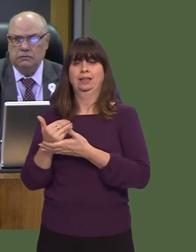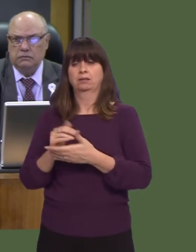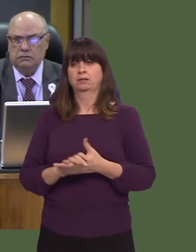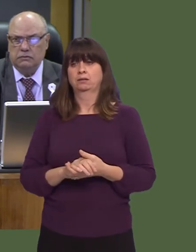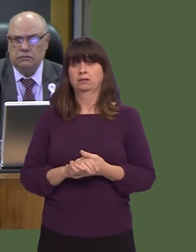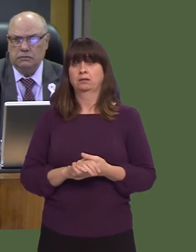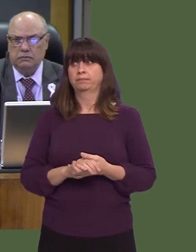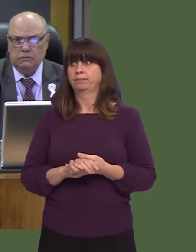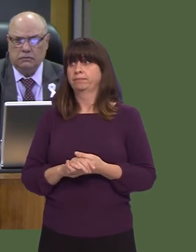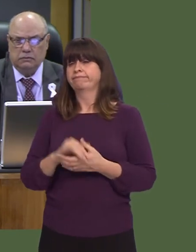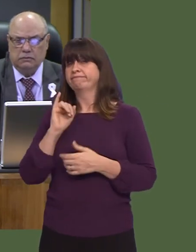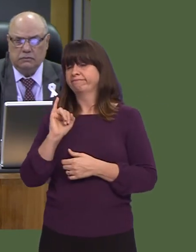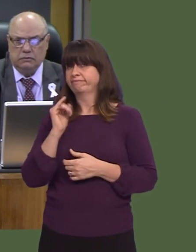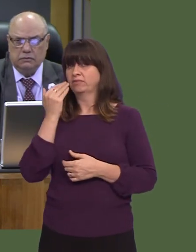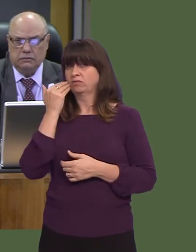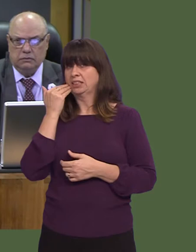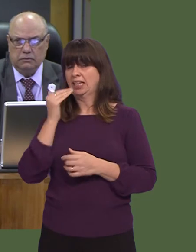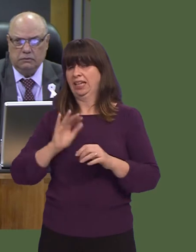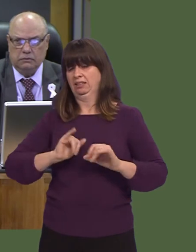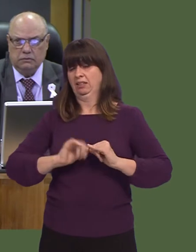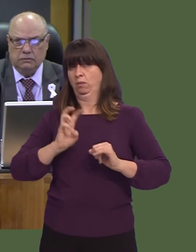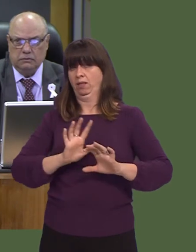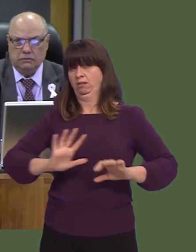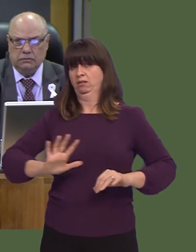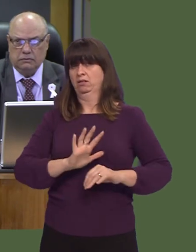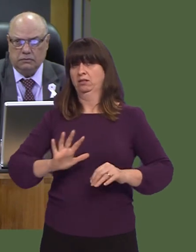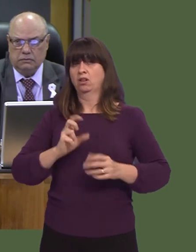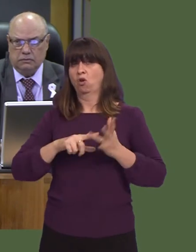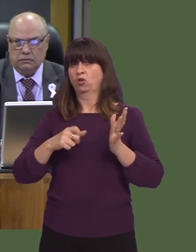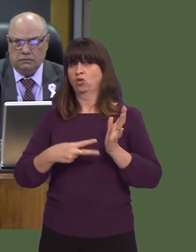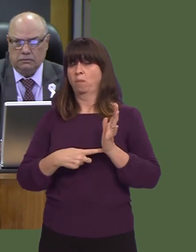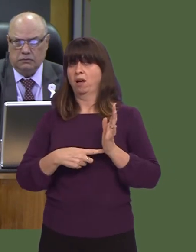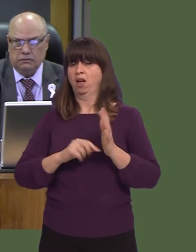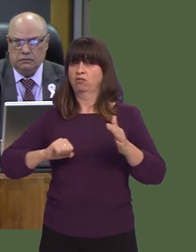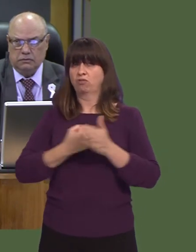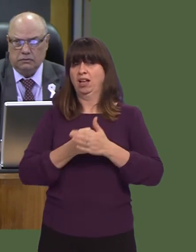to reflect on two fatal accidents in October, and we send our condolences to the families